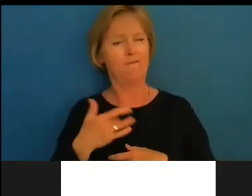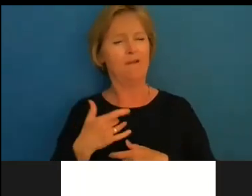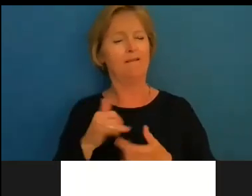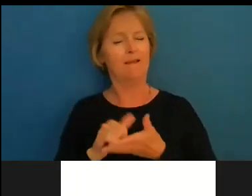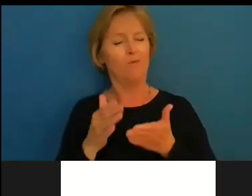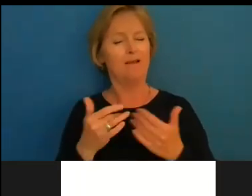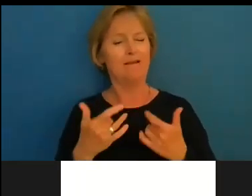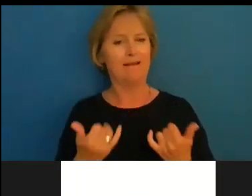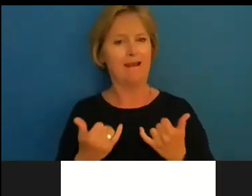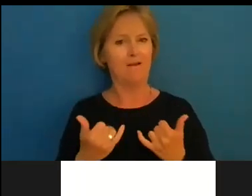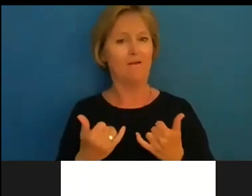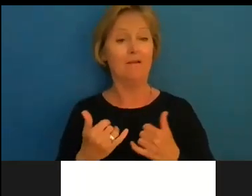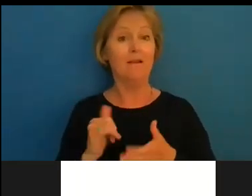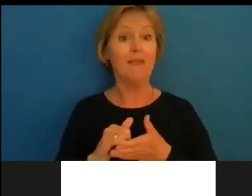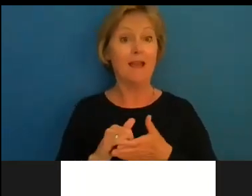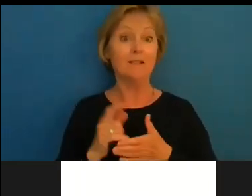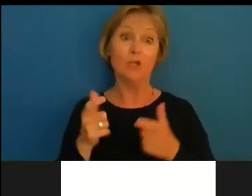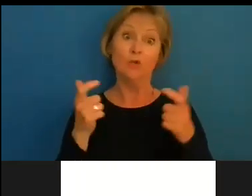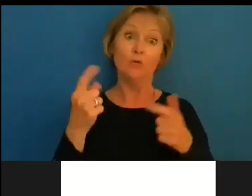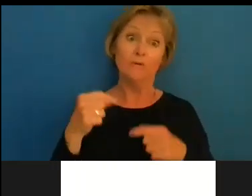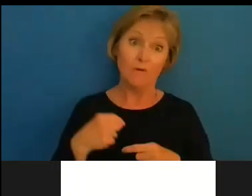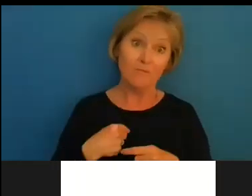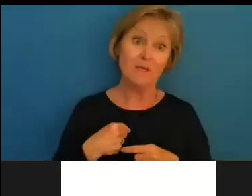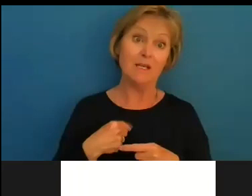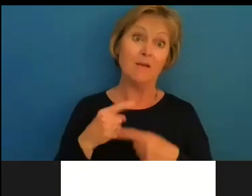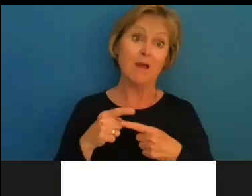That is huge for me in writing.